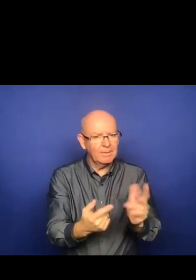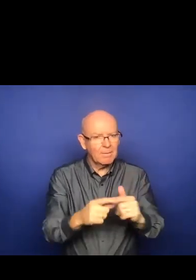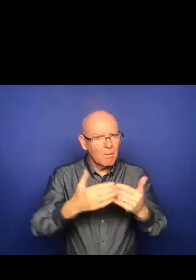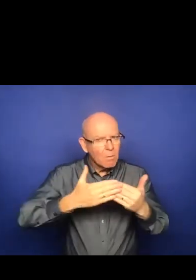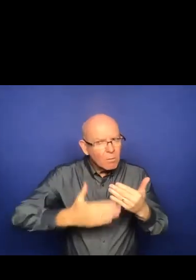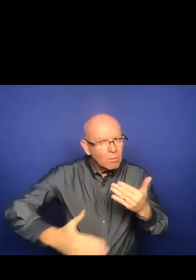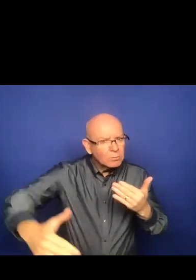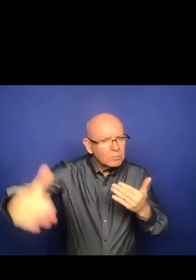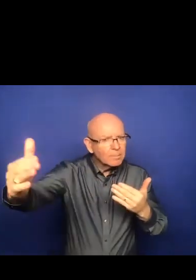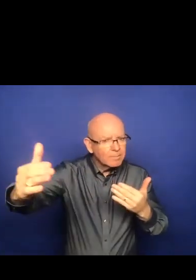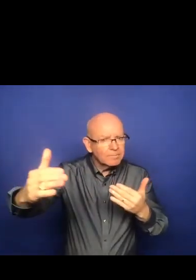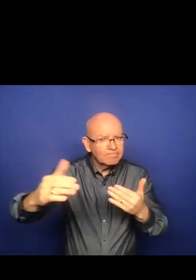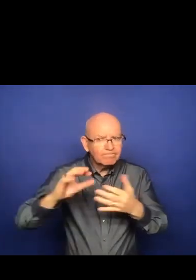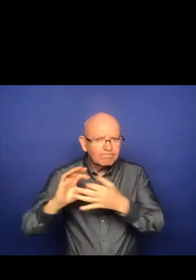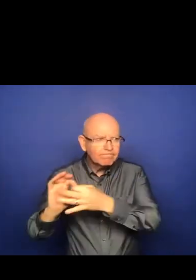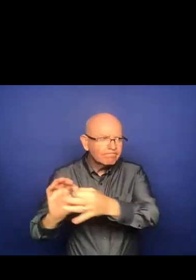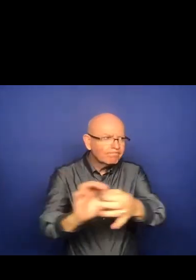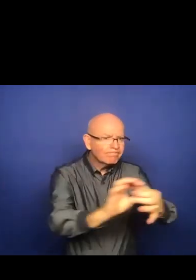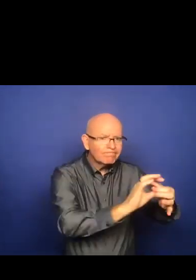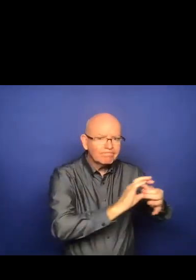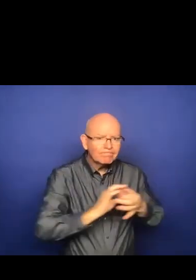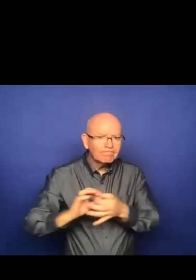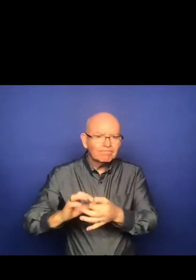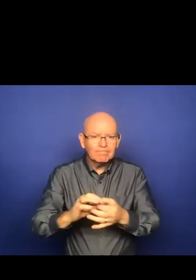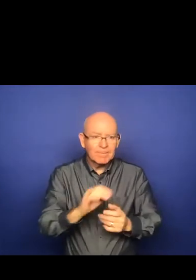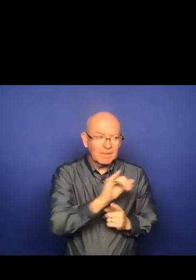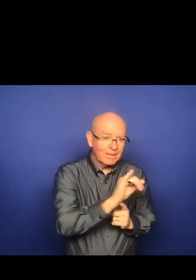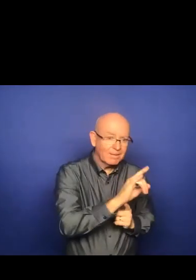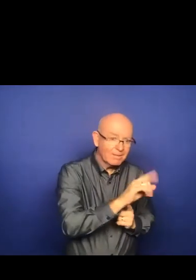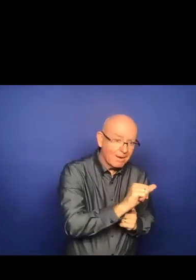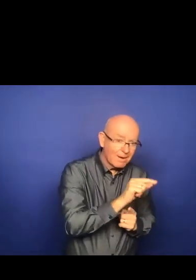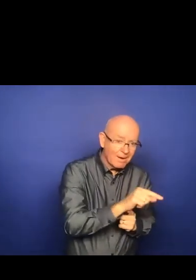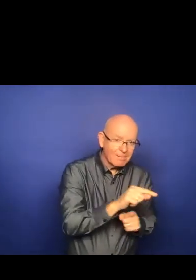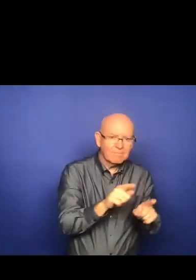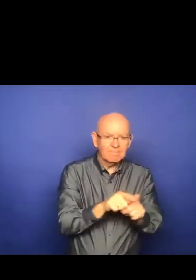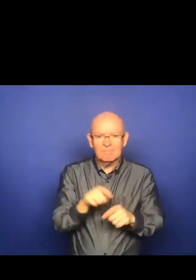example of long term collaboration